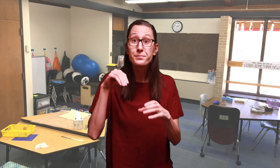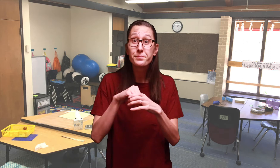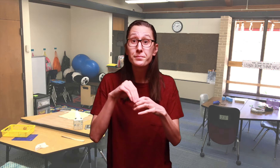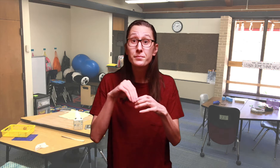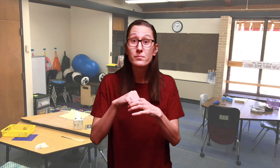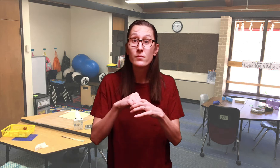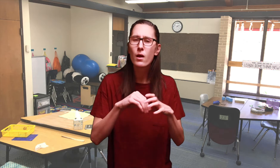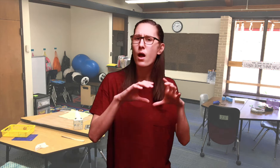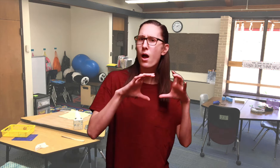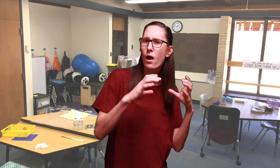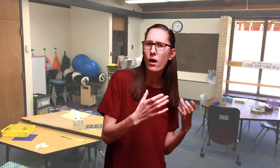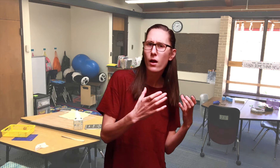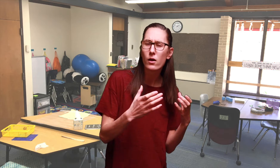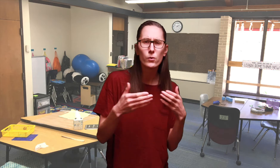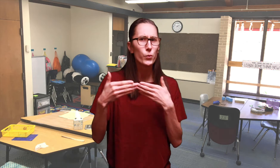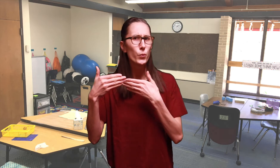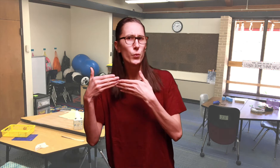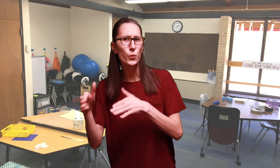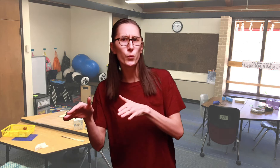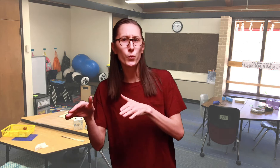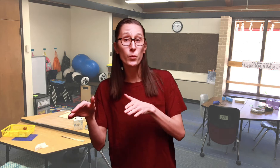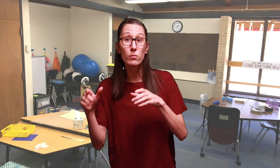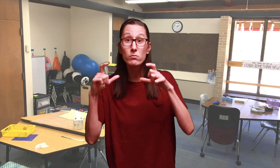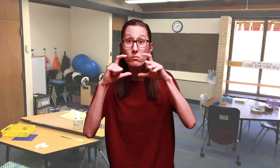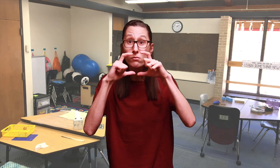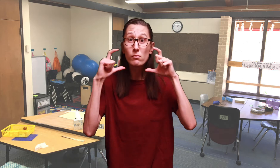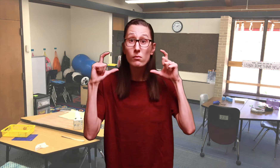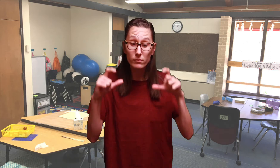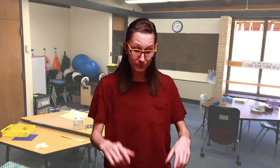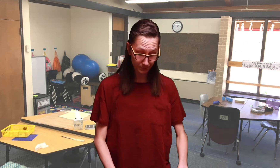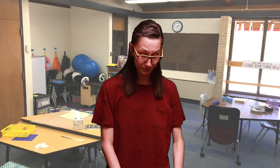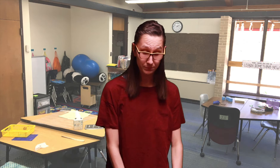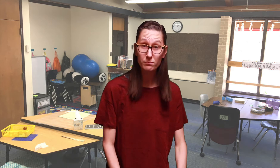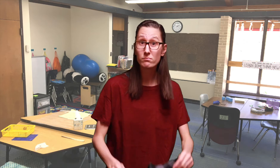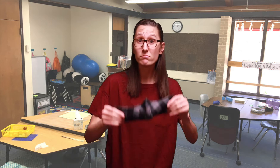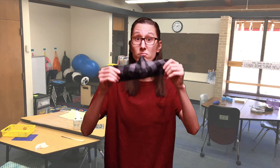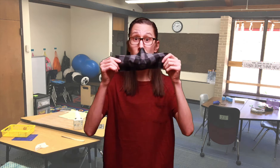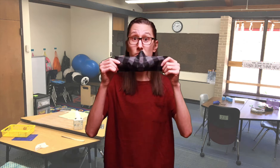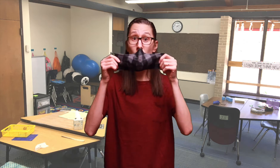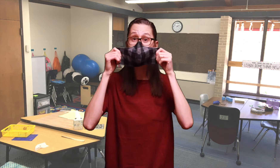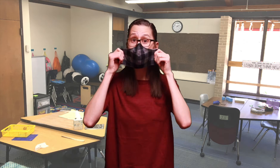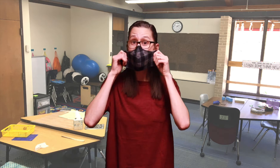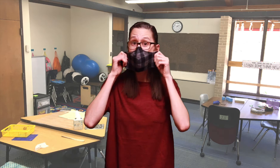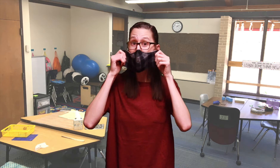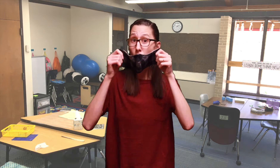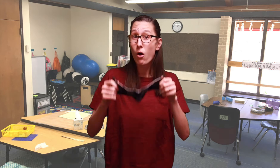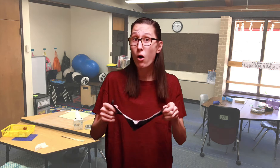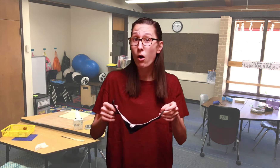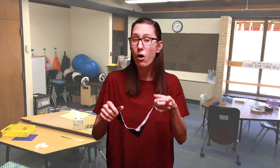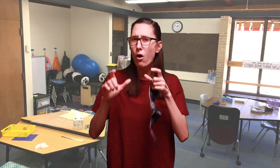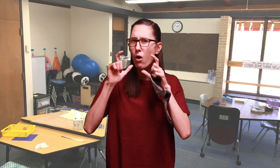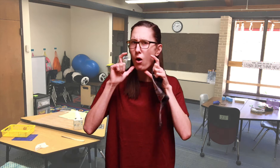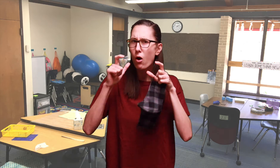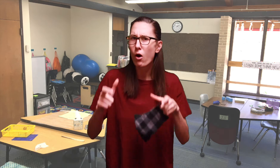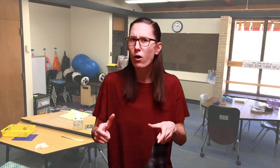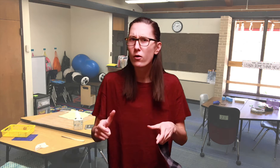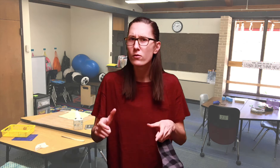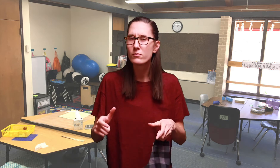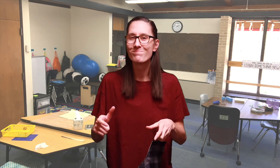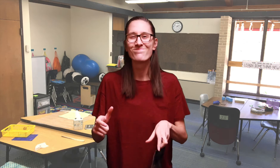Inside the classroom or building, can we take off our mask?